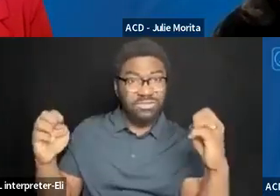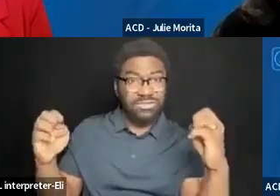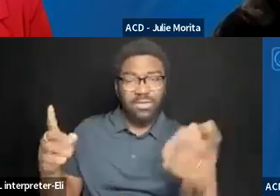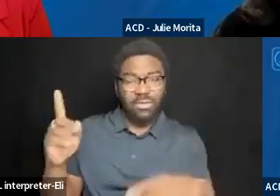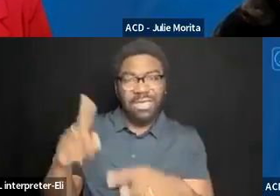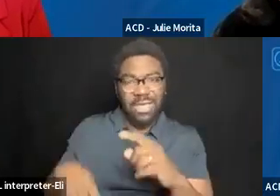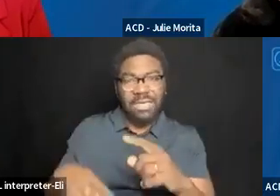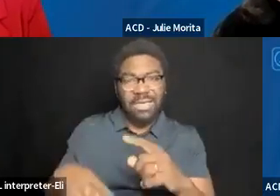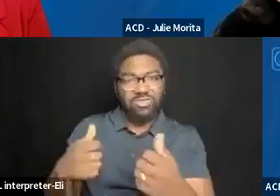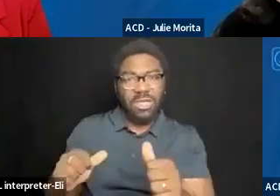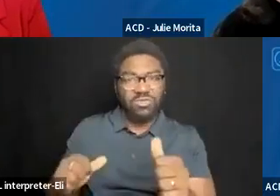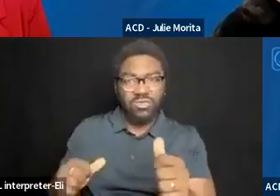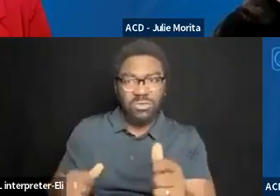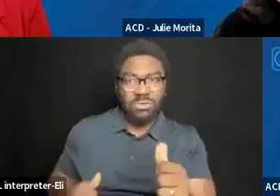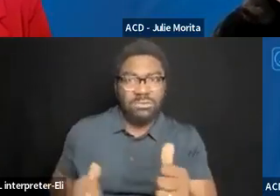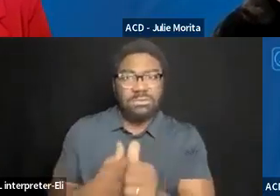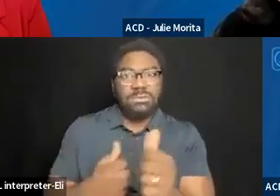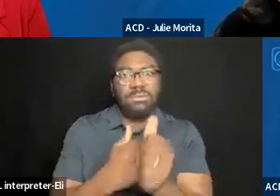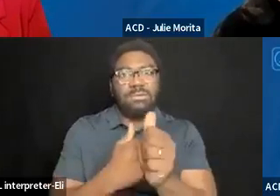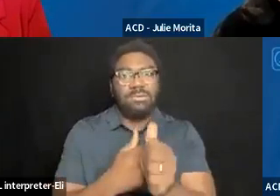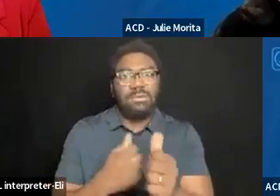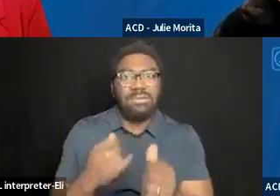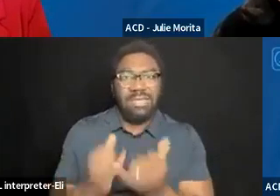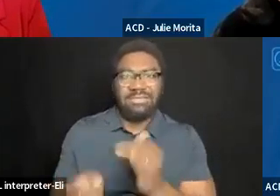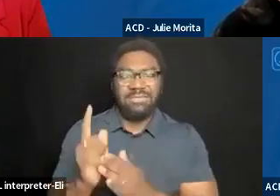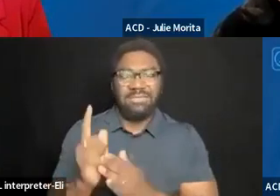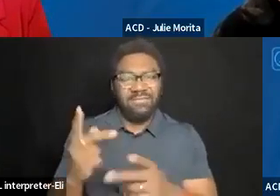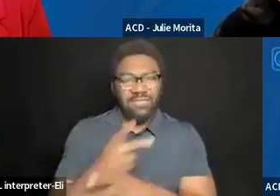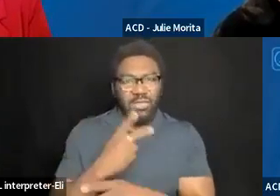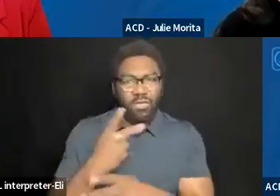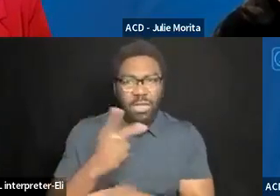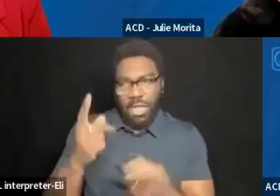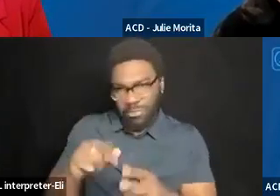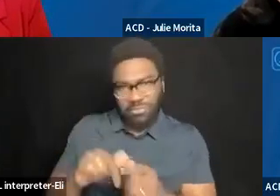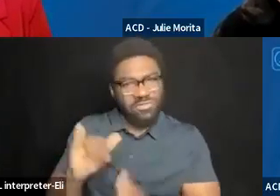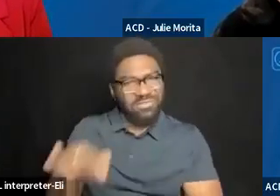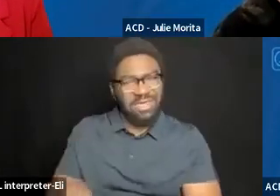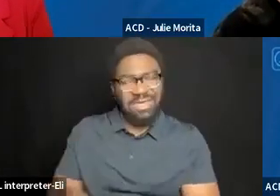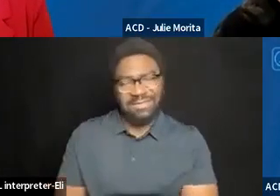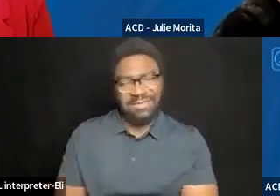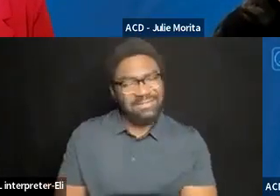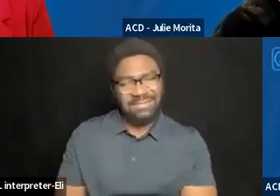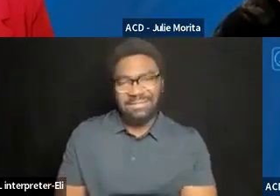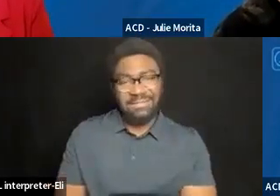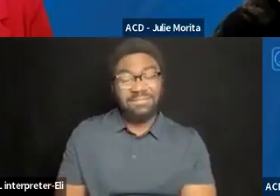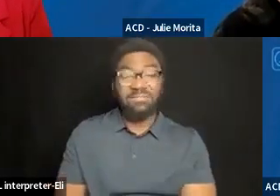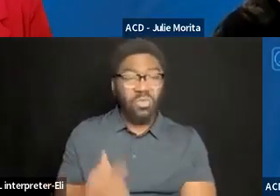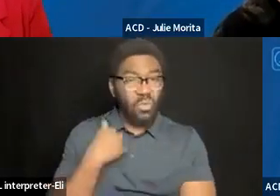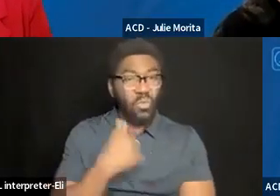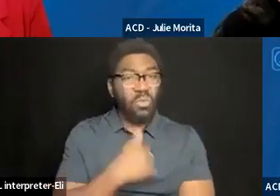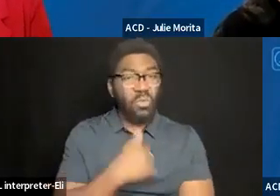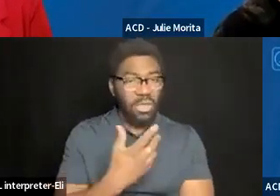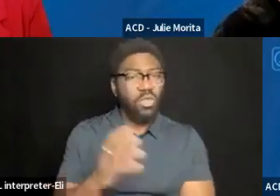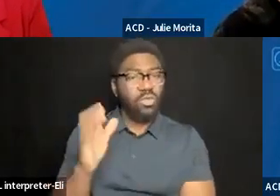we want to have it privacy protected. We are looking to do this from a public health vantage point, and not just at CDC.